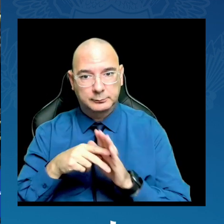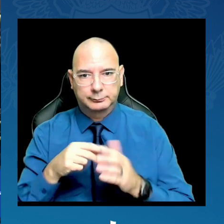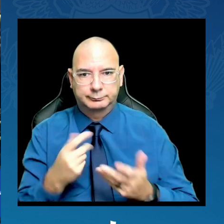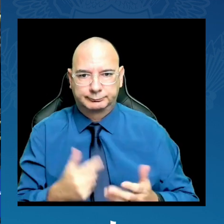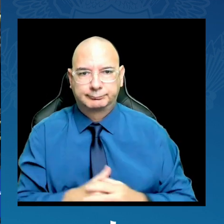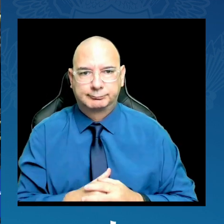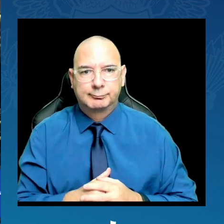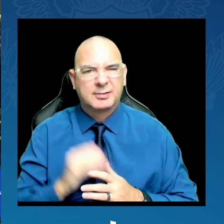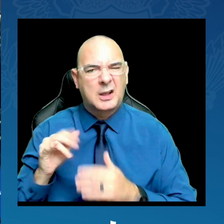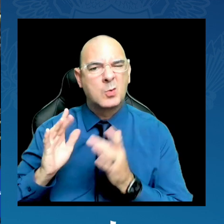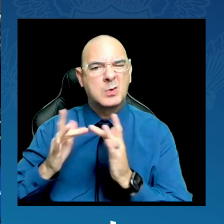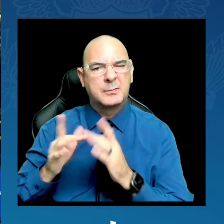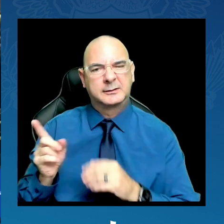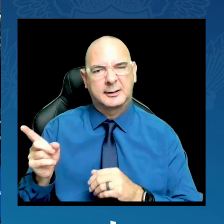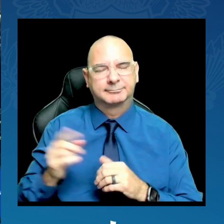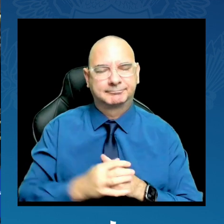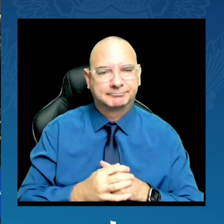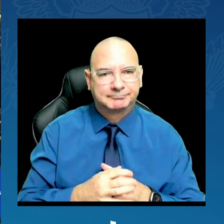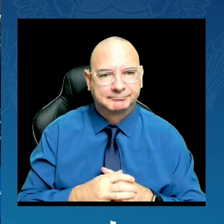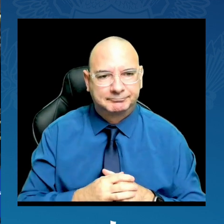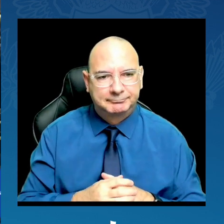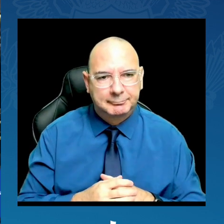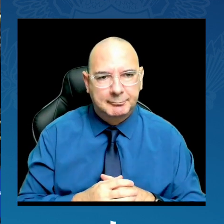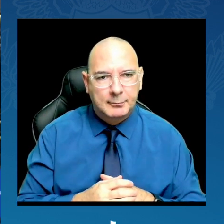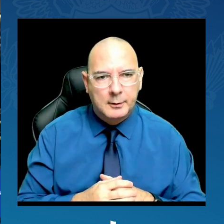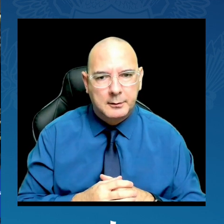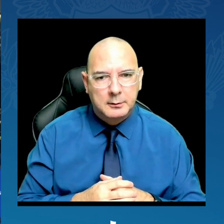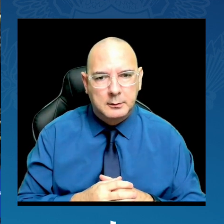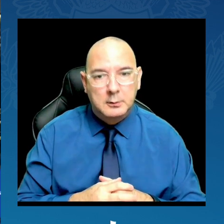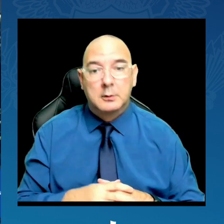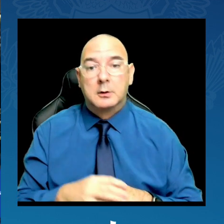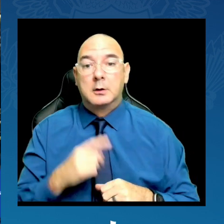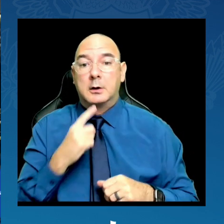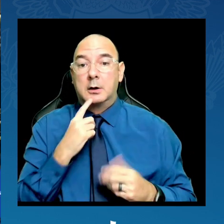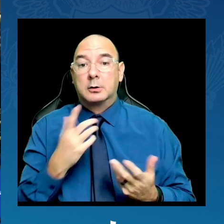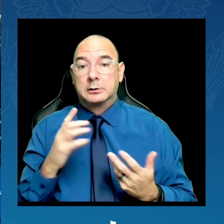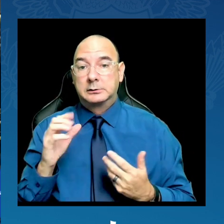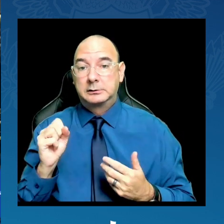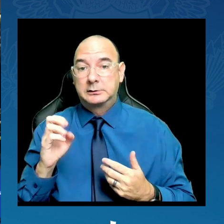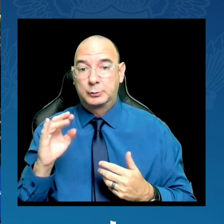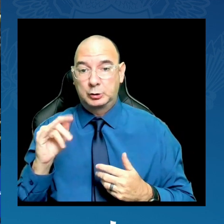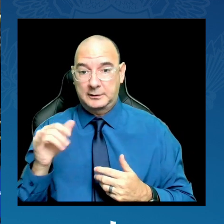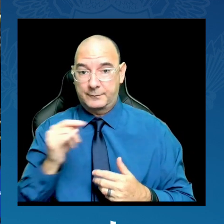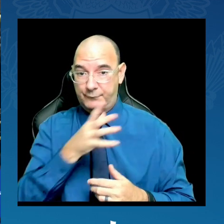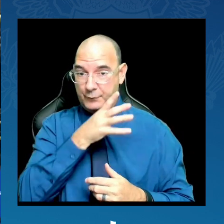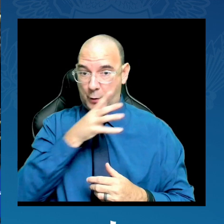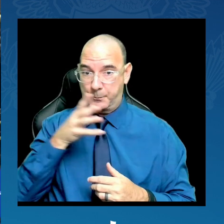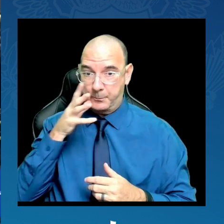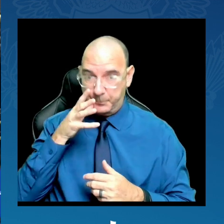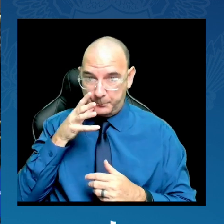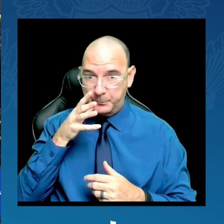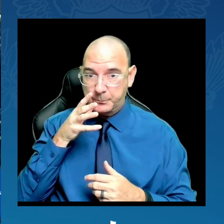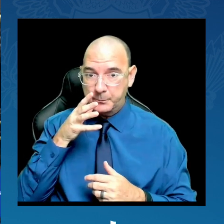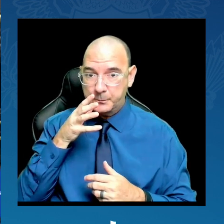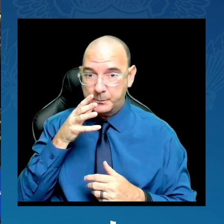I'm Deputy Secretary of Agriculture Jill Brown. Please talk about how the Department of Agriculture